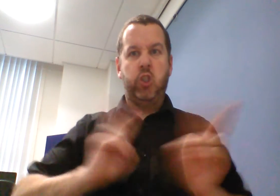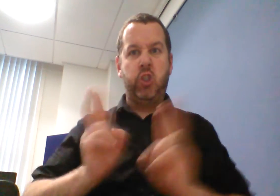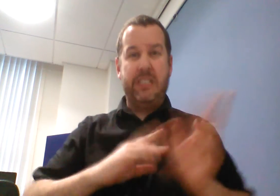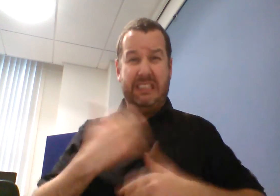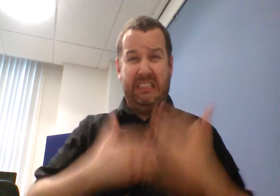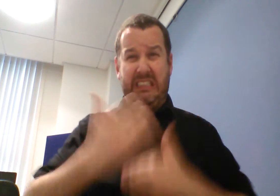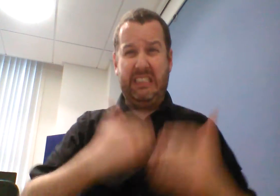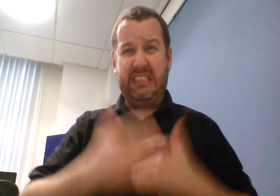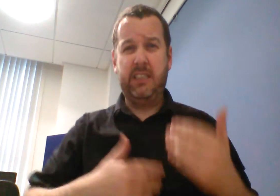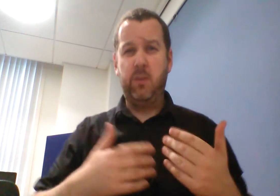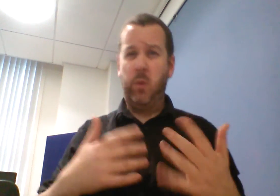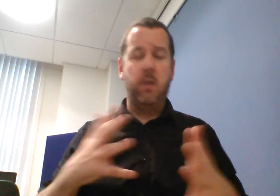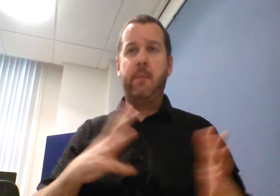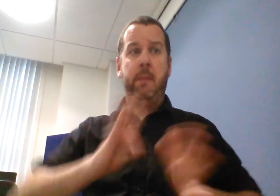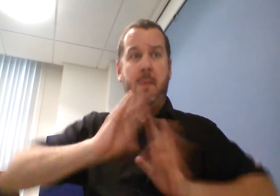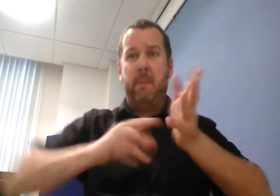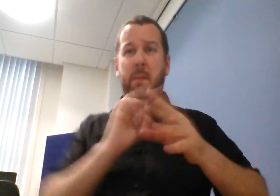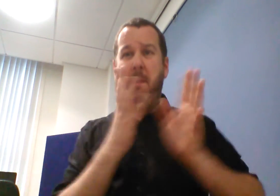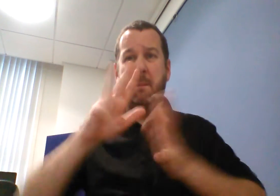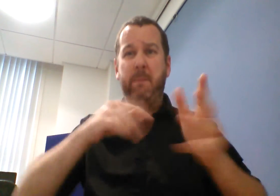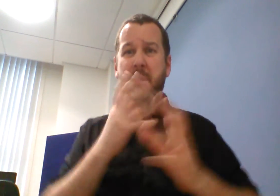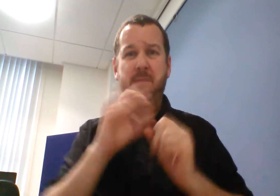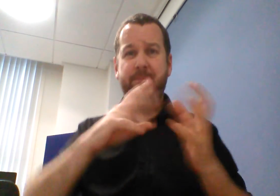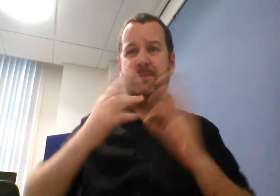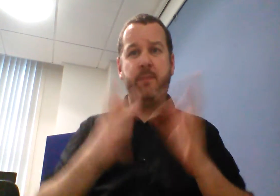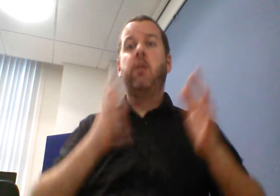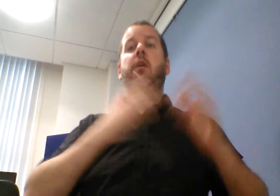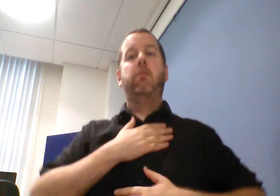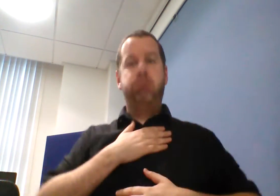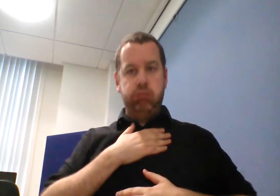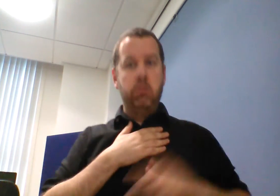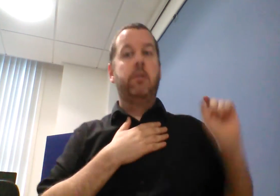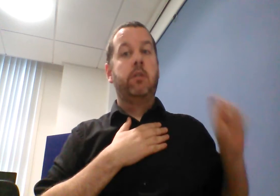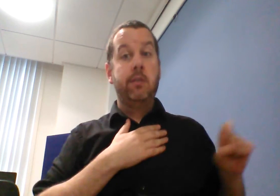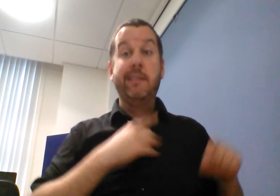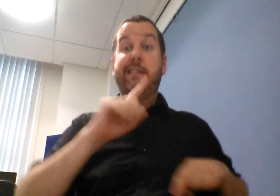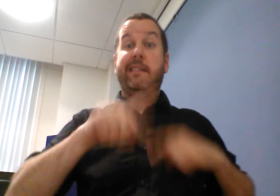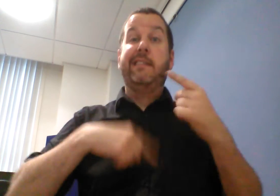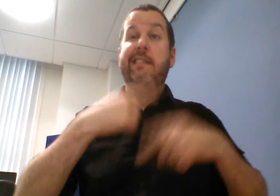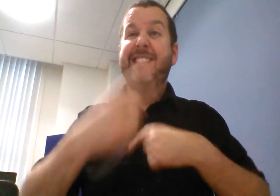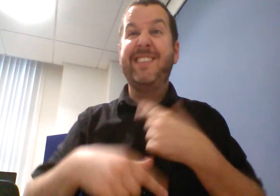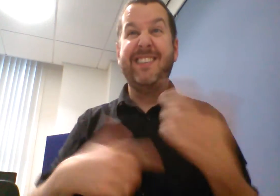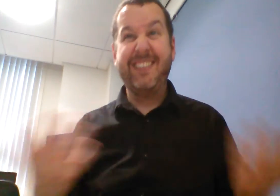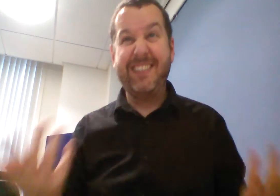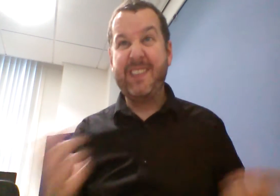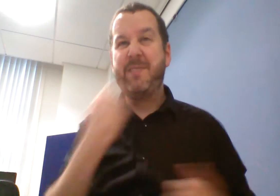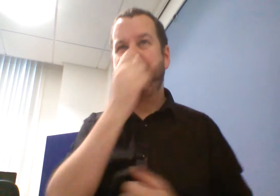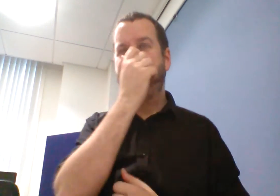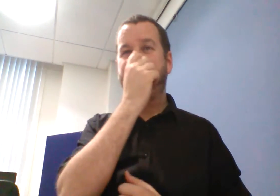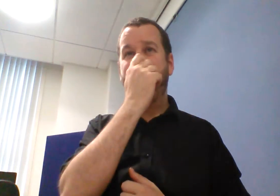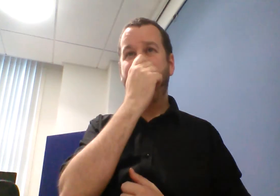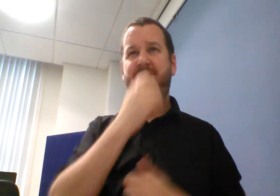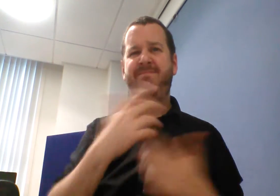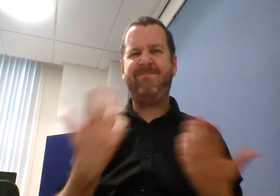I had to rush like crazy to keep up with myself, and my signing was a little confused and all over the place. This happened each time I went onto a new clip.